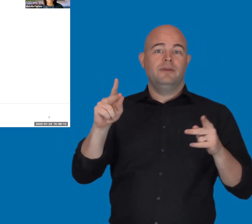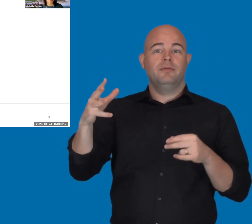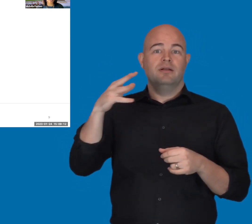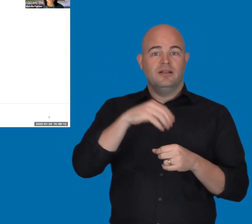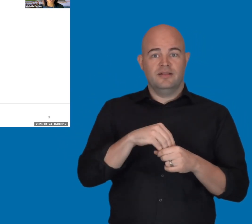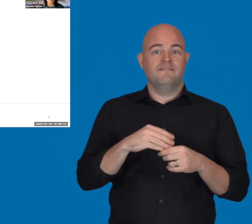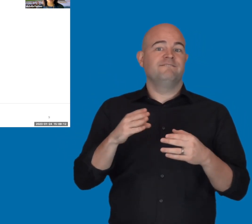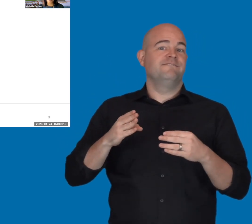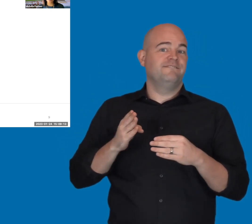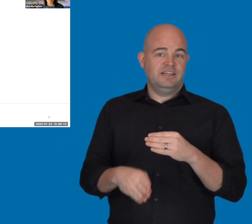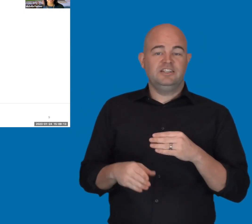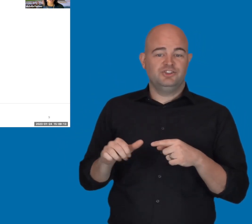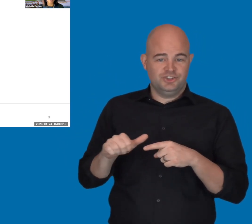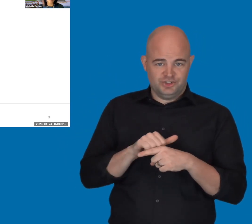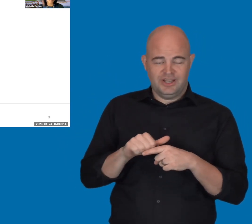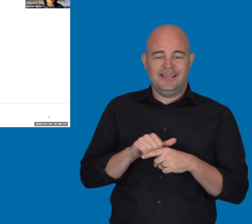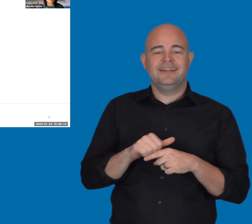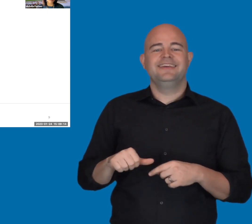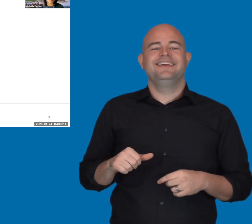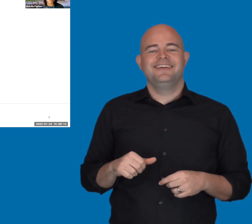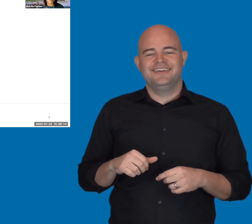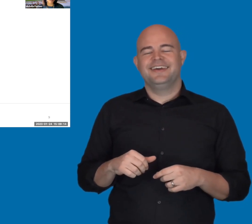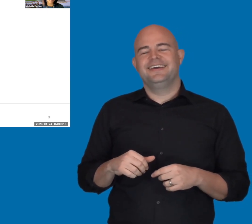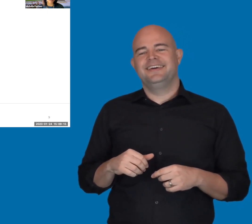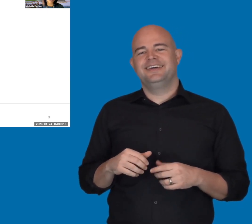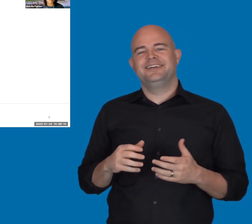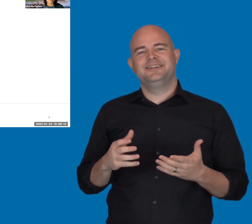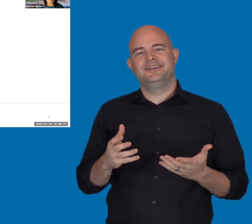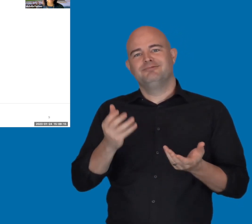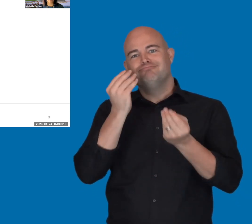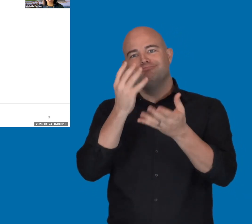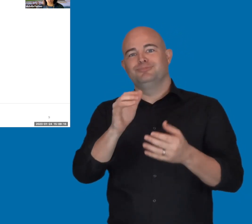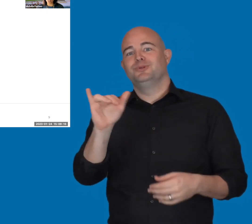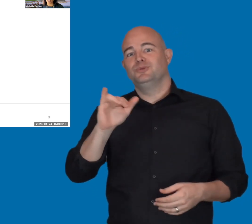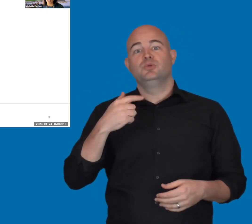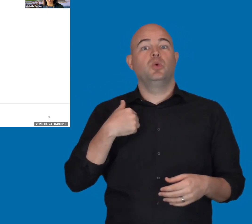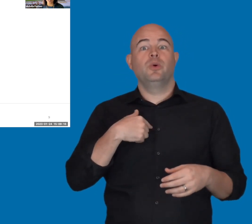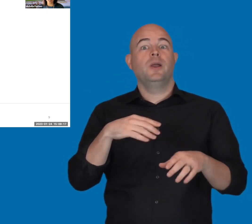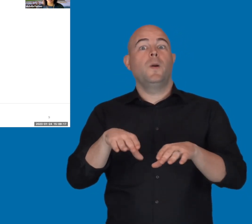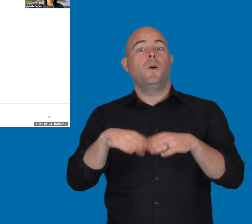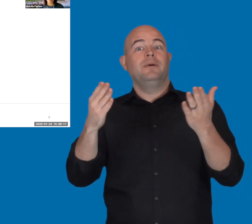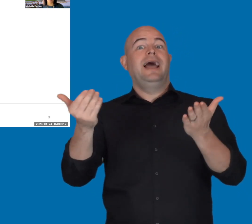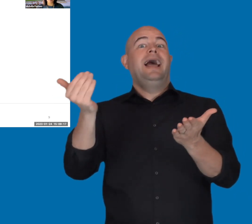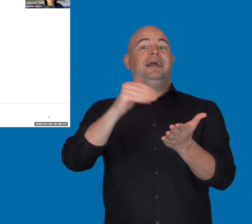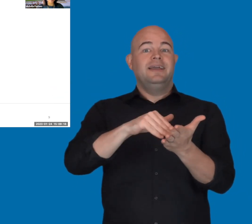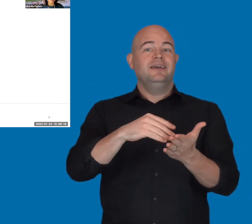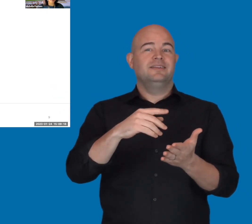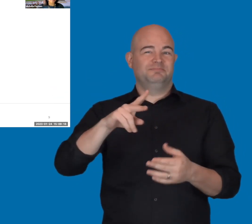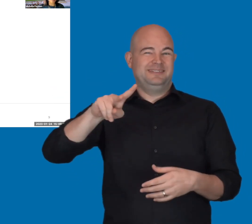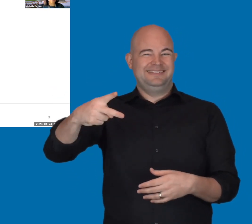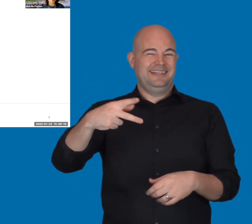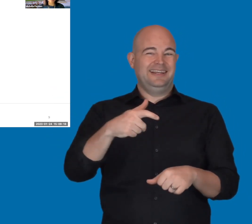that out as far as monitoring the time. We ended up opening all six modules at once.